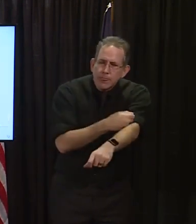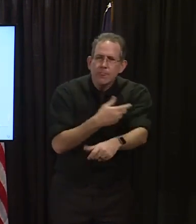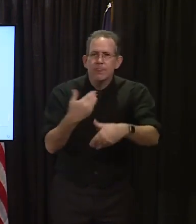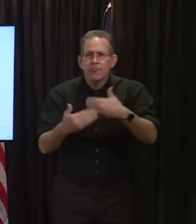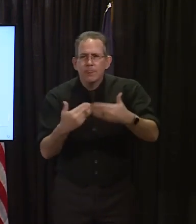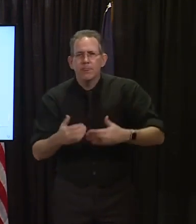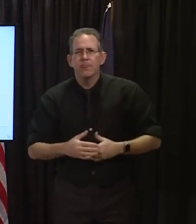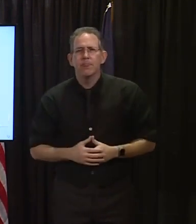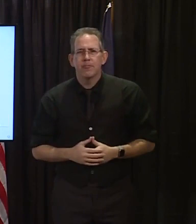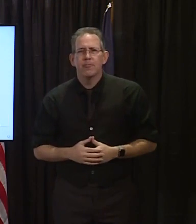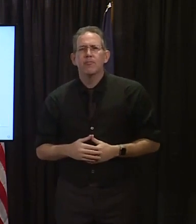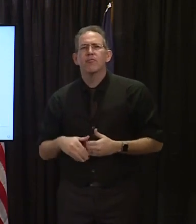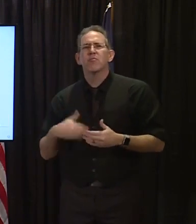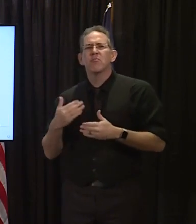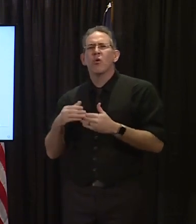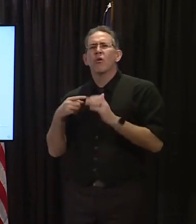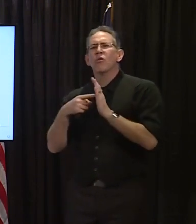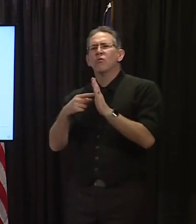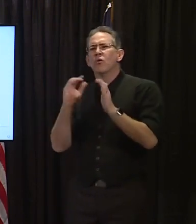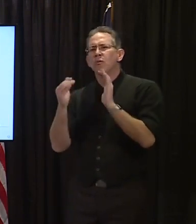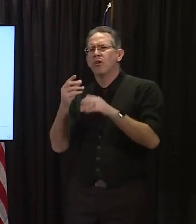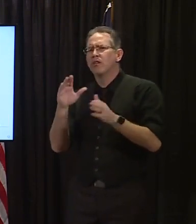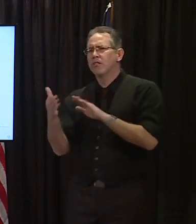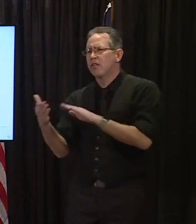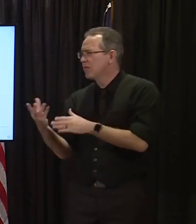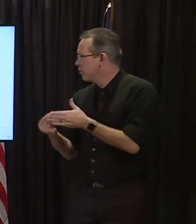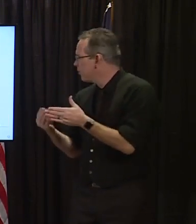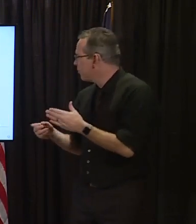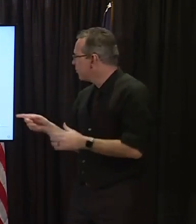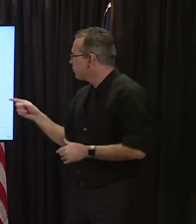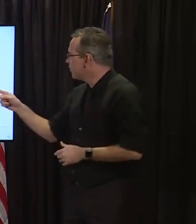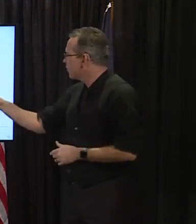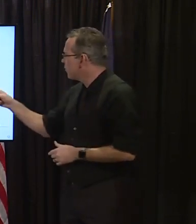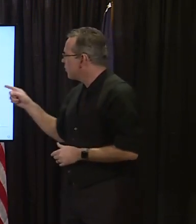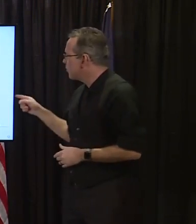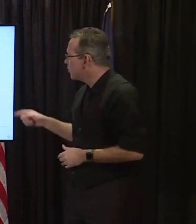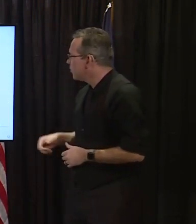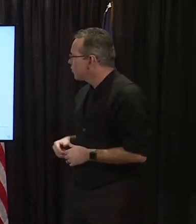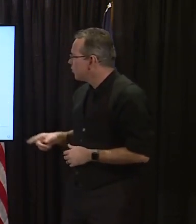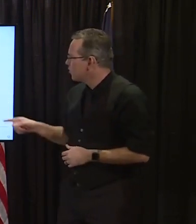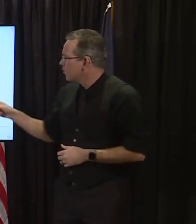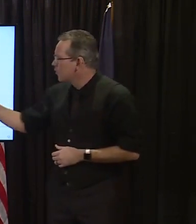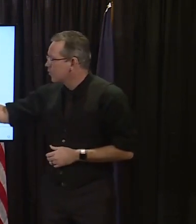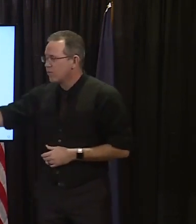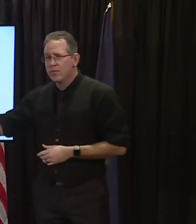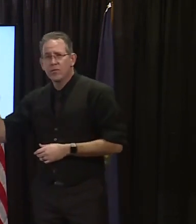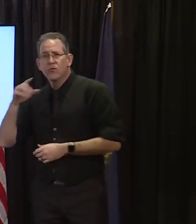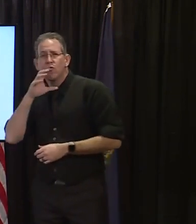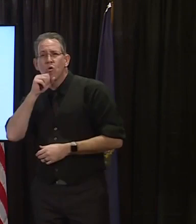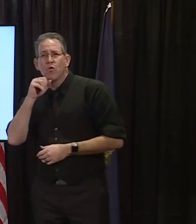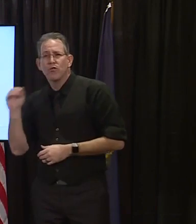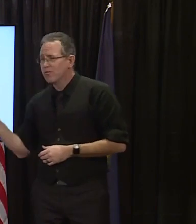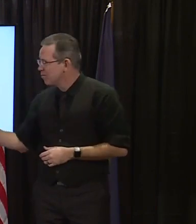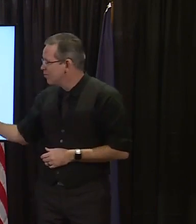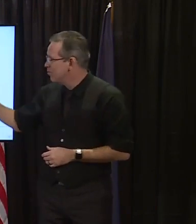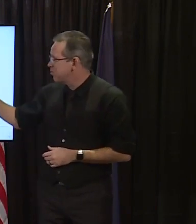the differences between those that are fully vaccinated boosted compared to those who are not fully vaccinated over the last six weeks. You can see that